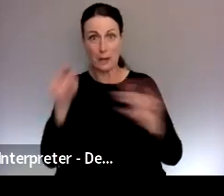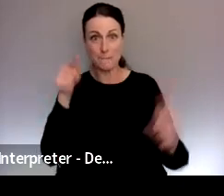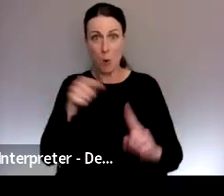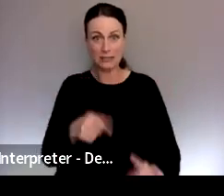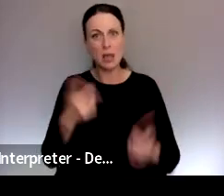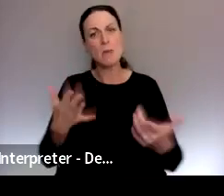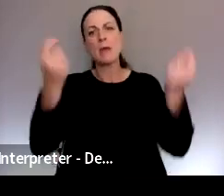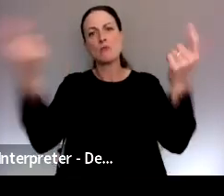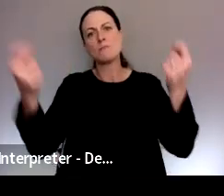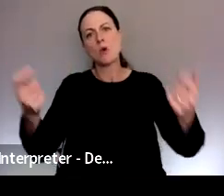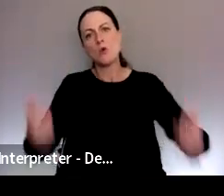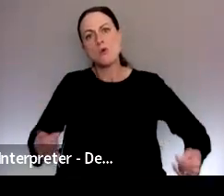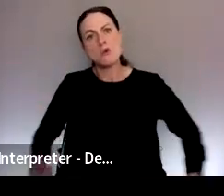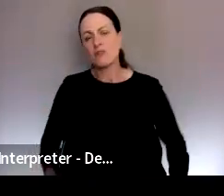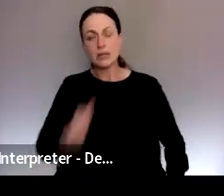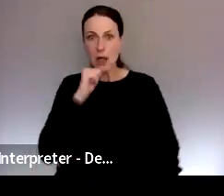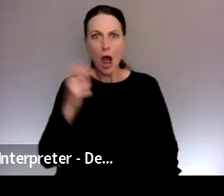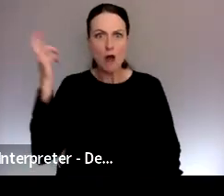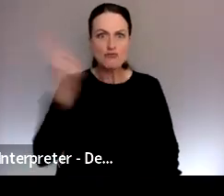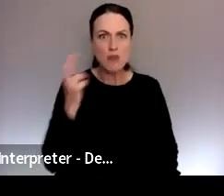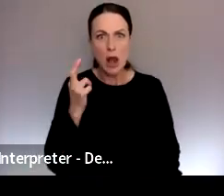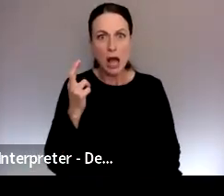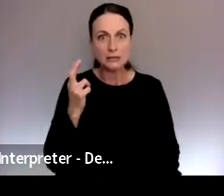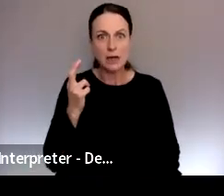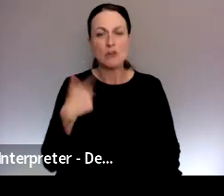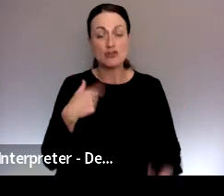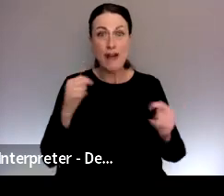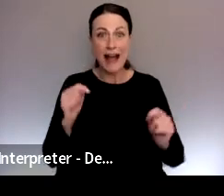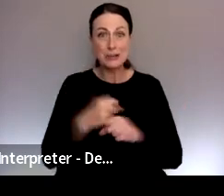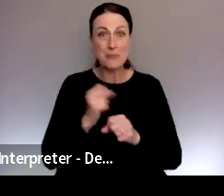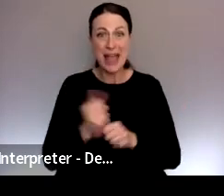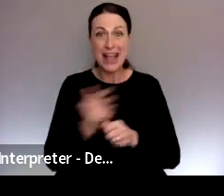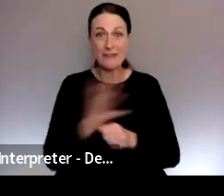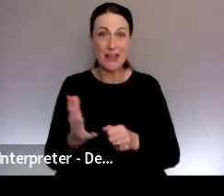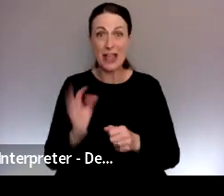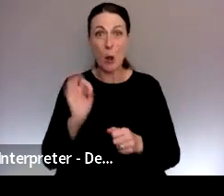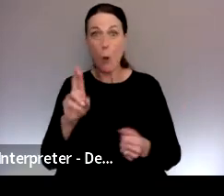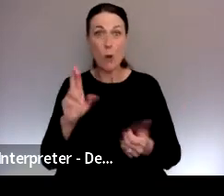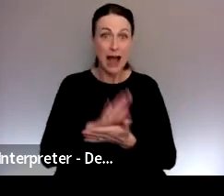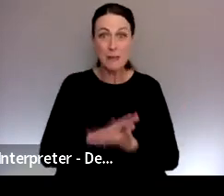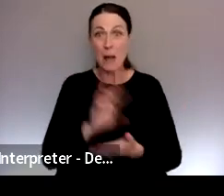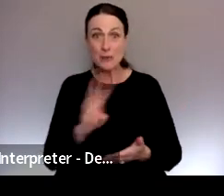we might remove them without realizing it in our quest to make a web page or a document